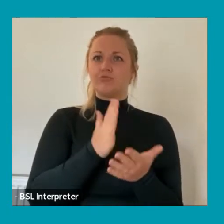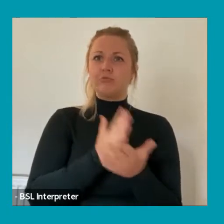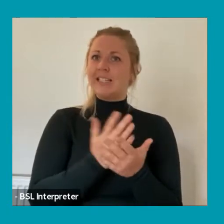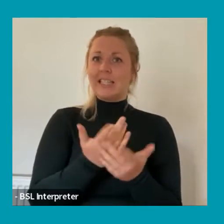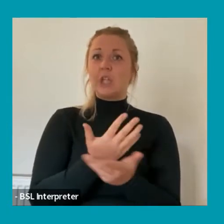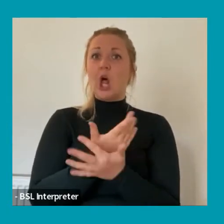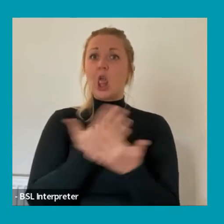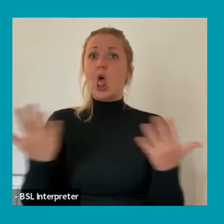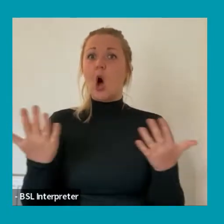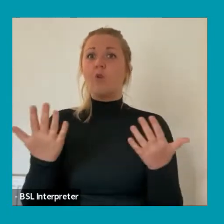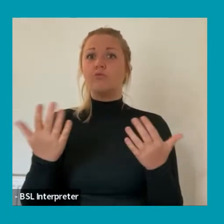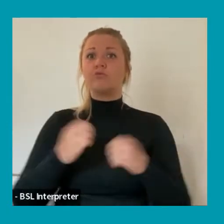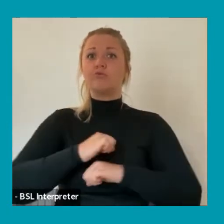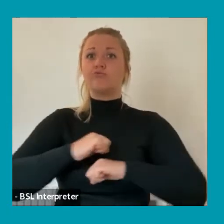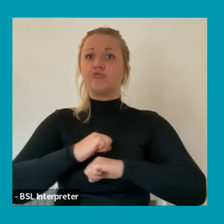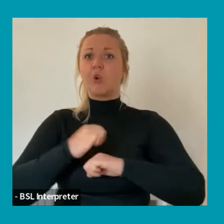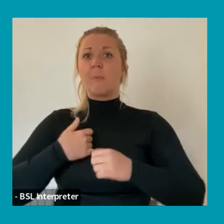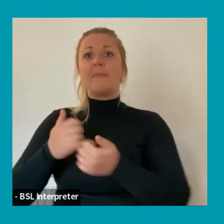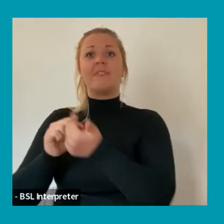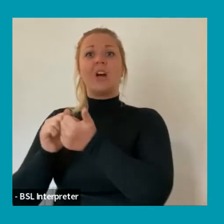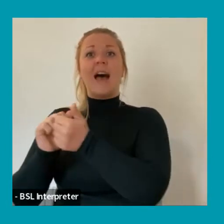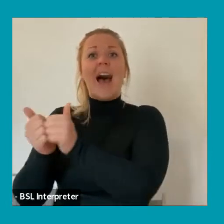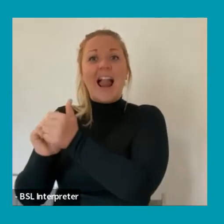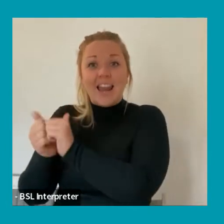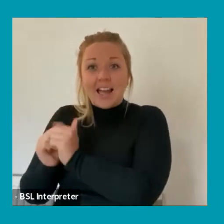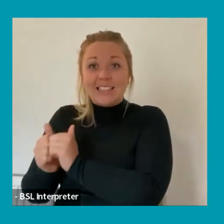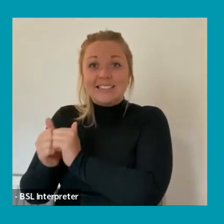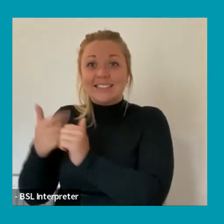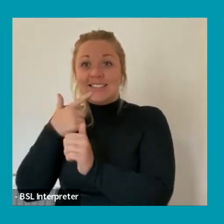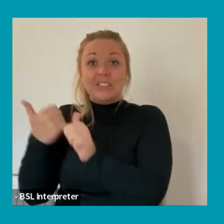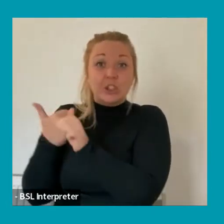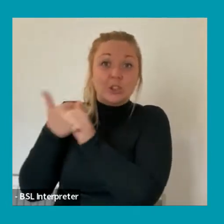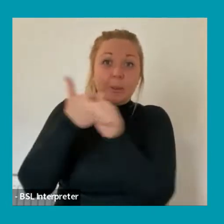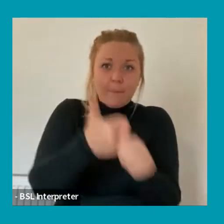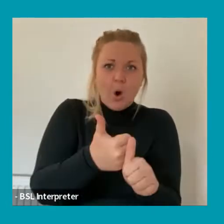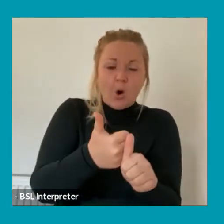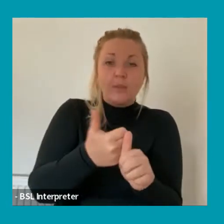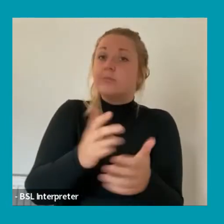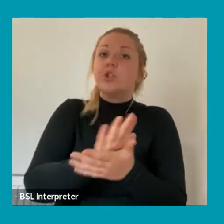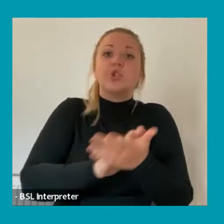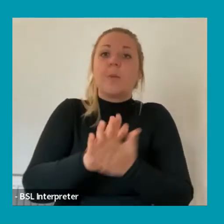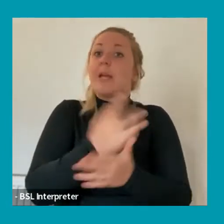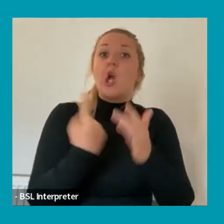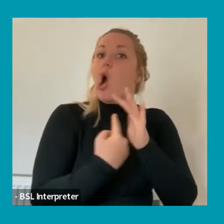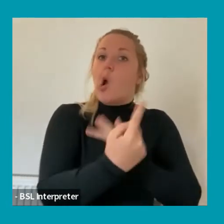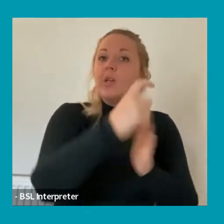I'm not saying it should be only disabled people that ever discuss disability or get involved in it. Absolutely not.